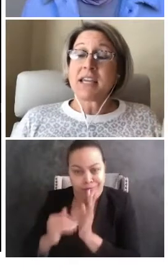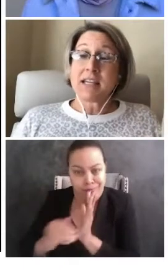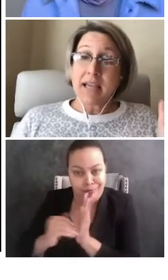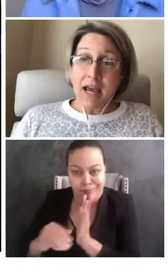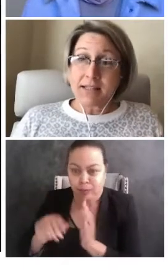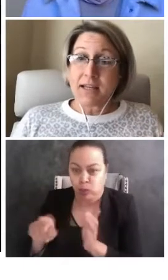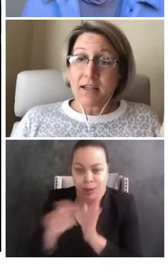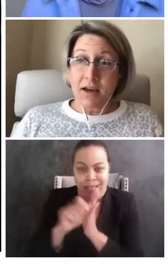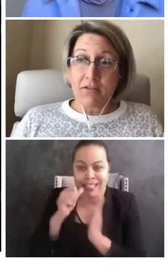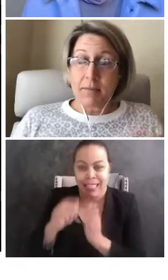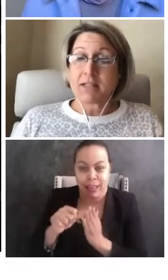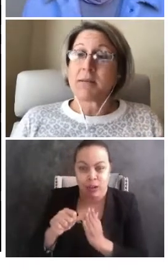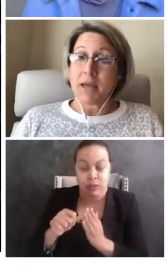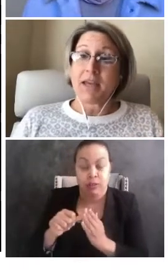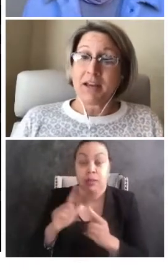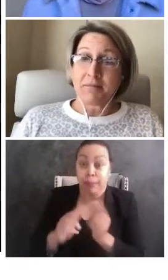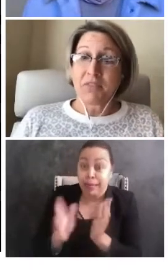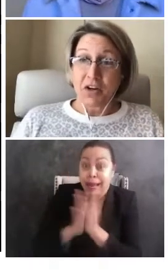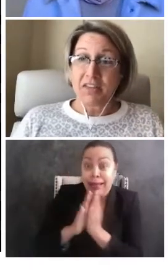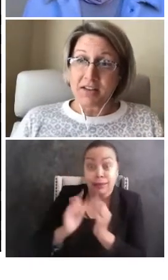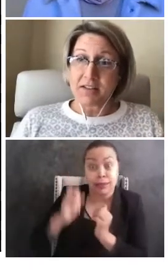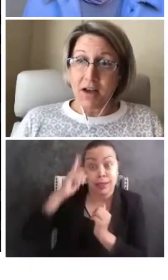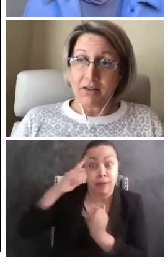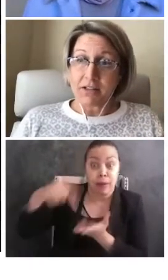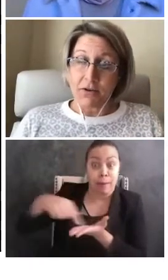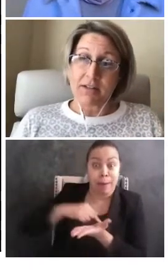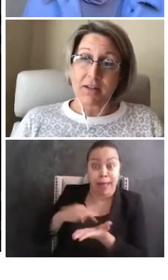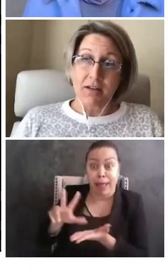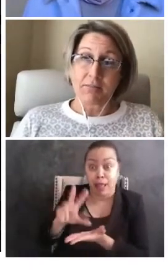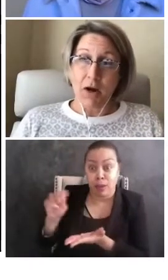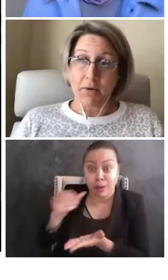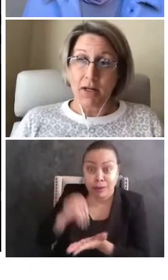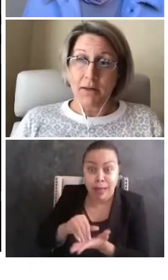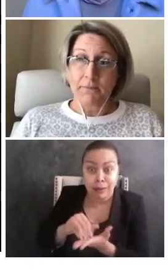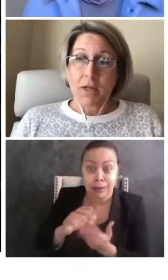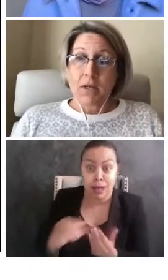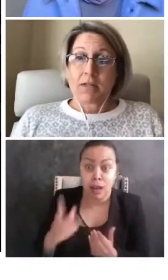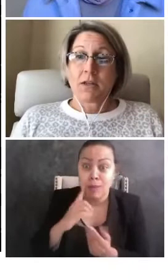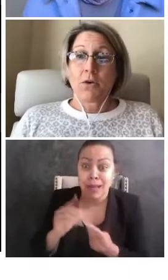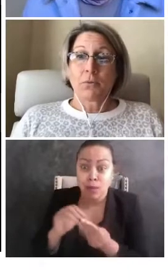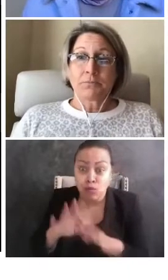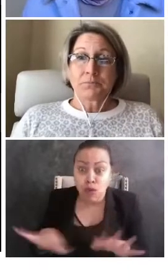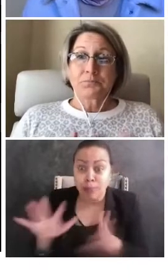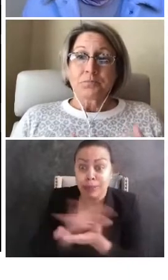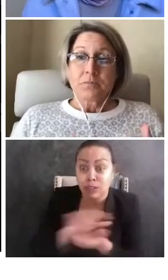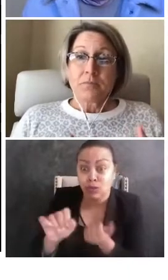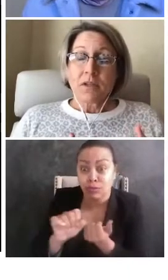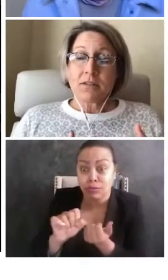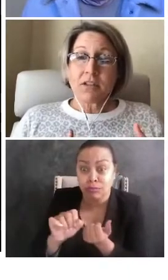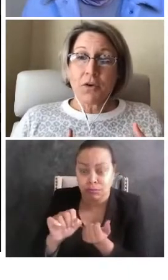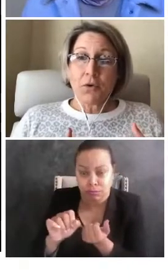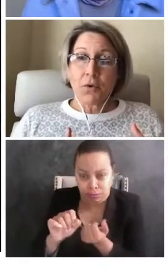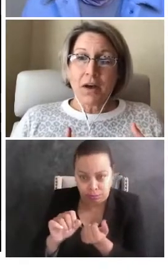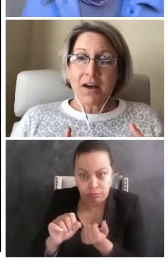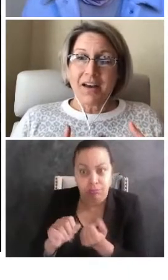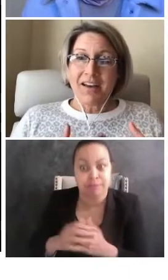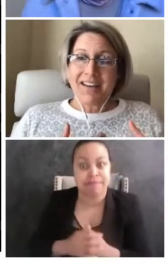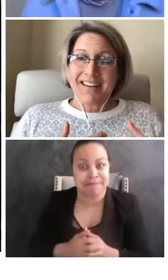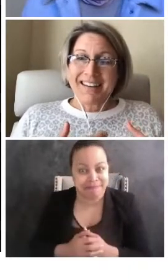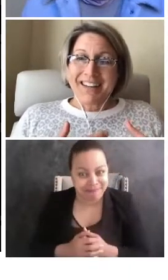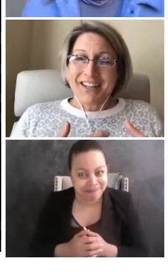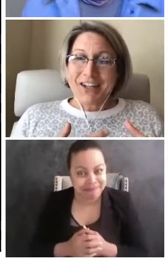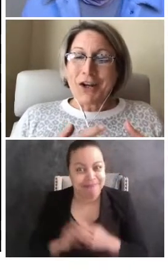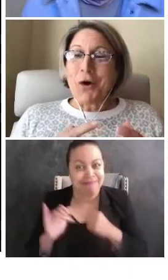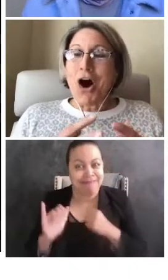He is asking the government to pay him for his property.